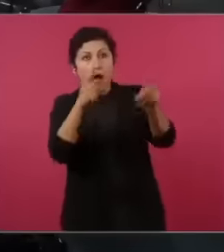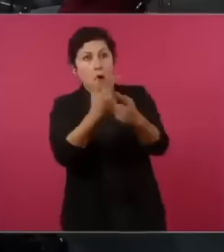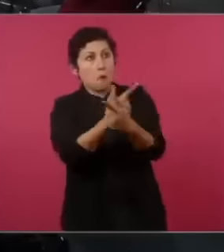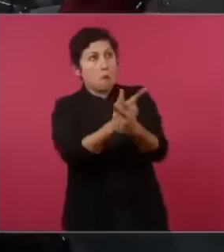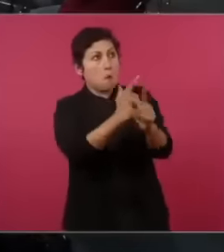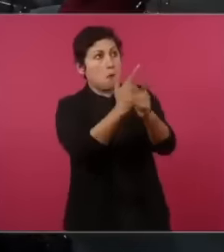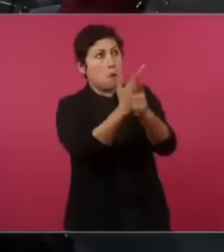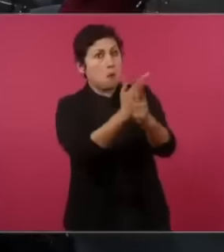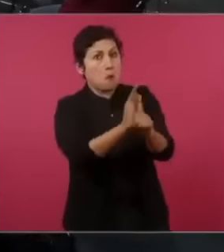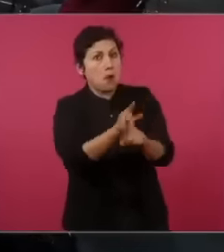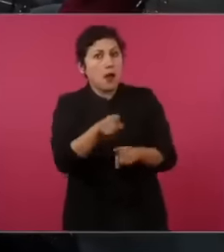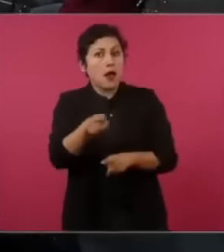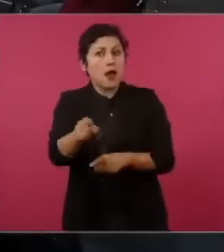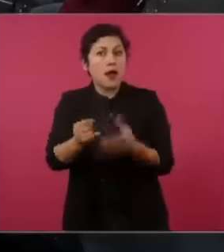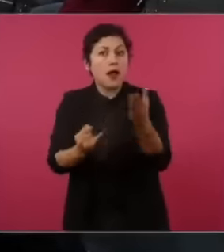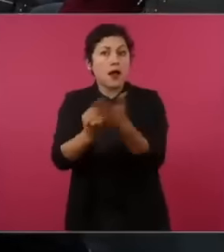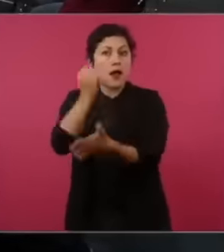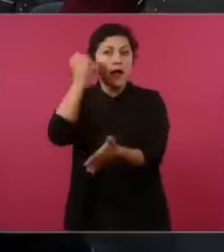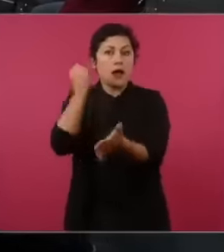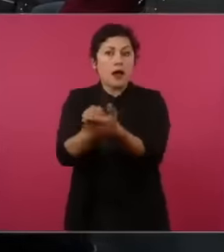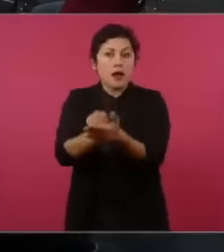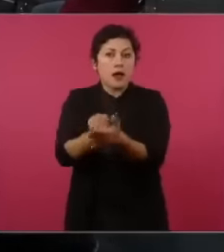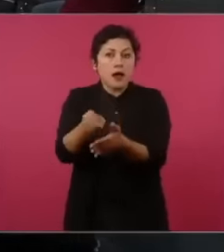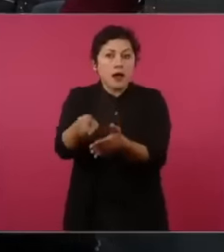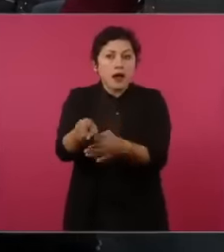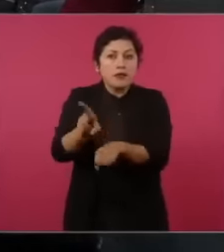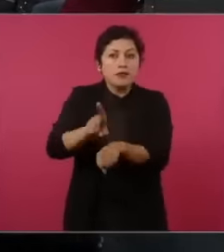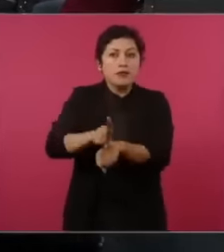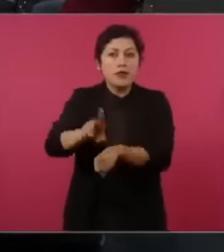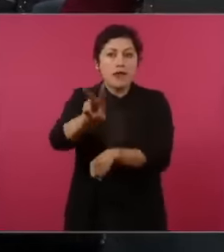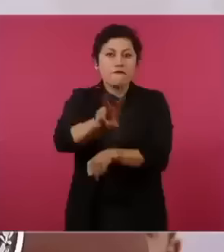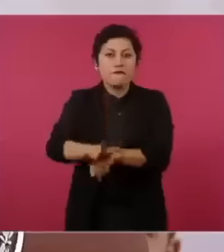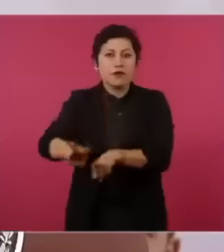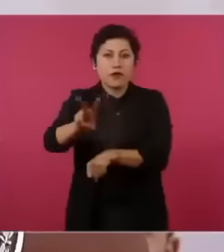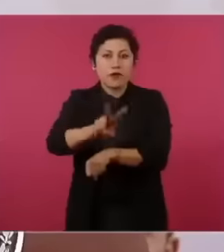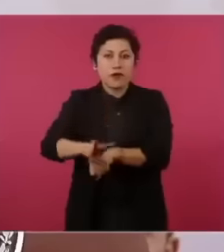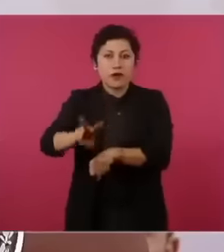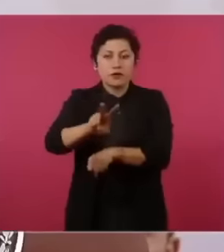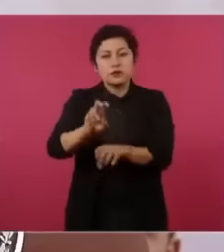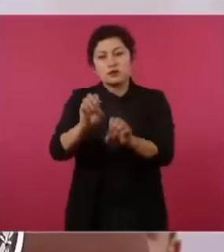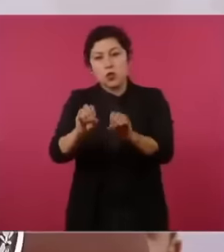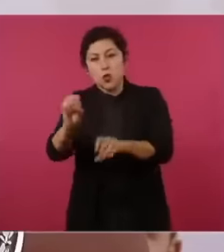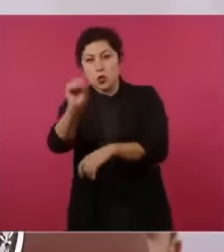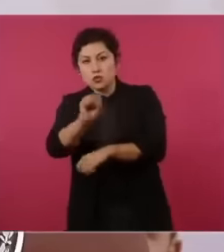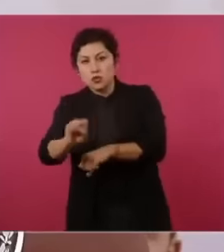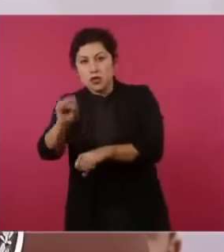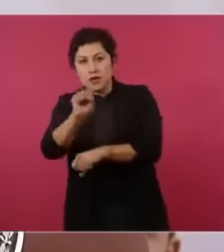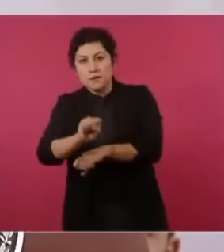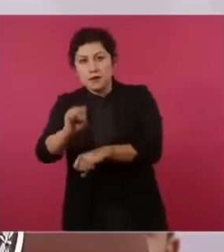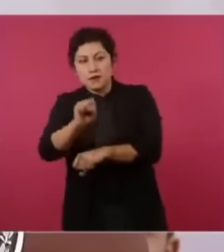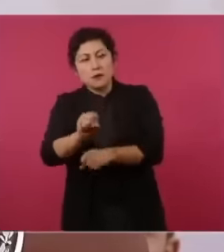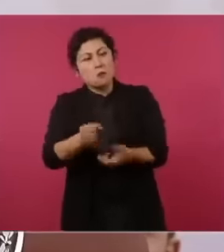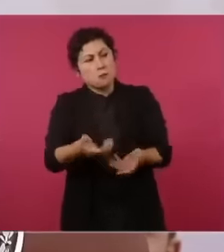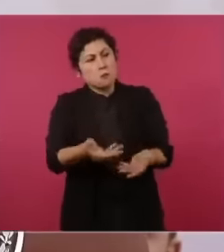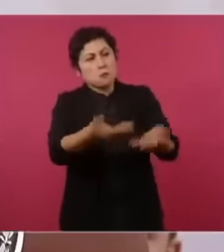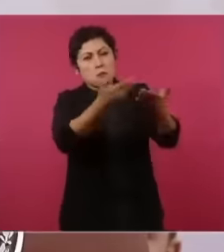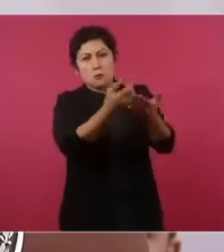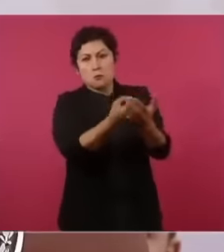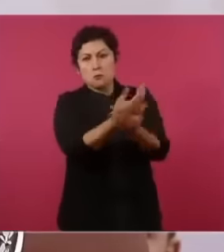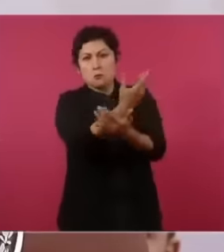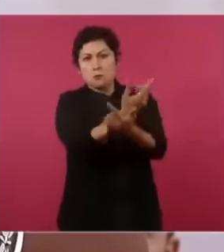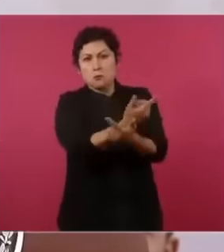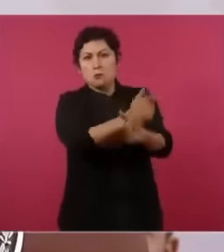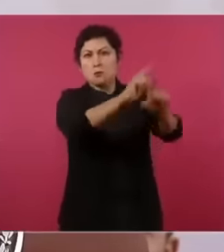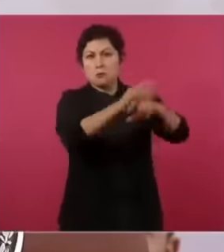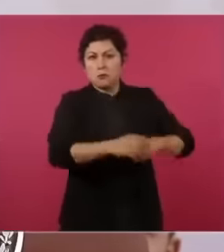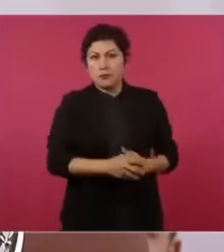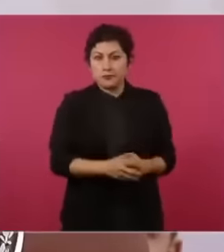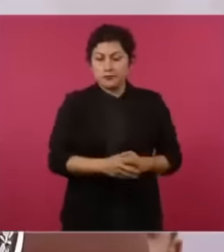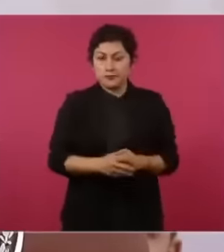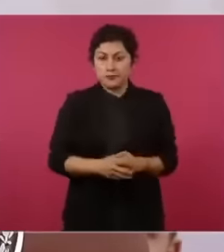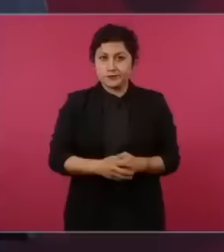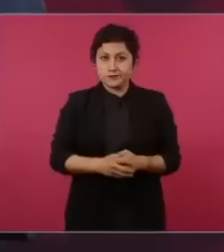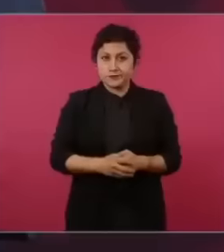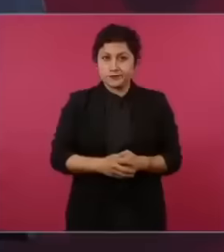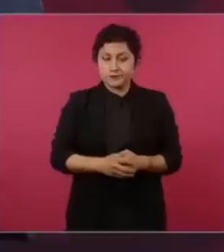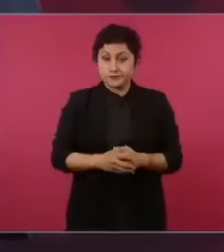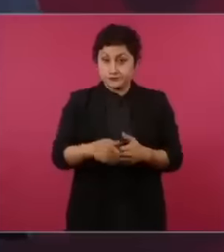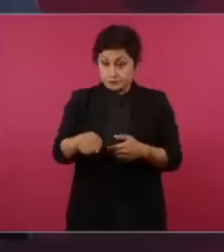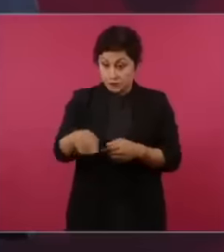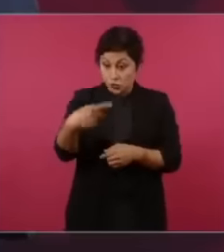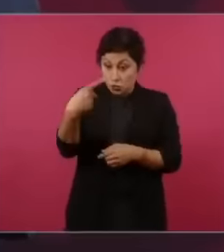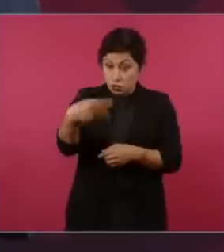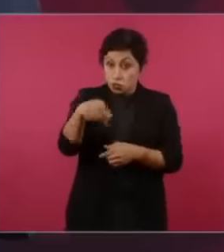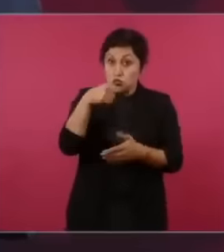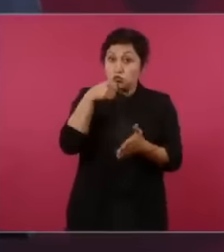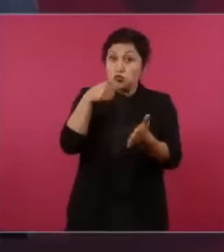giving the prison directors no more than 24 hours to